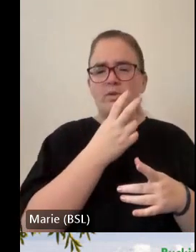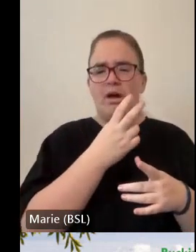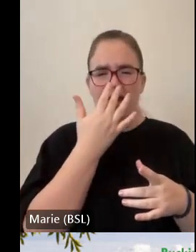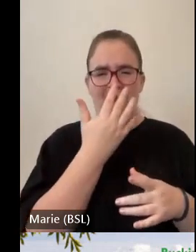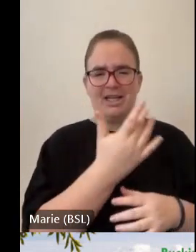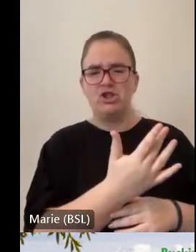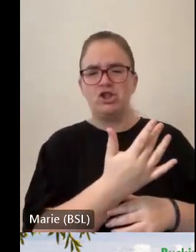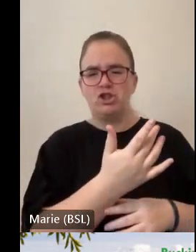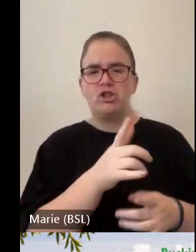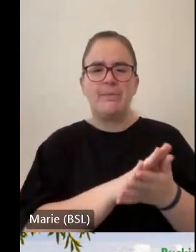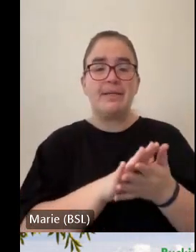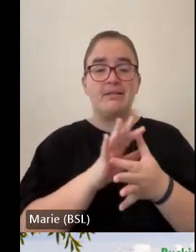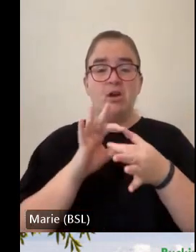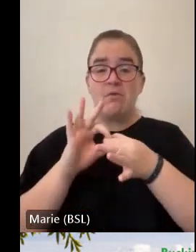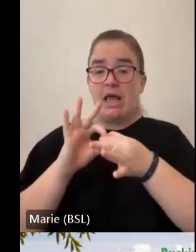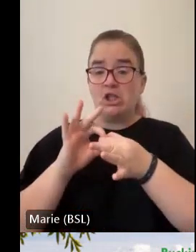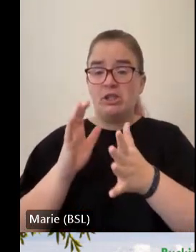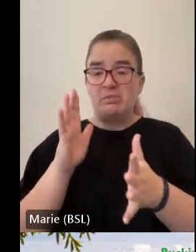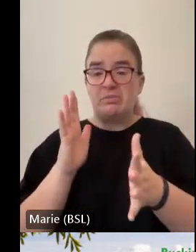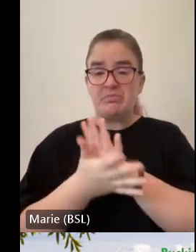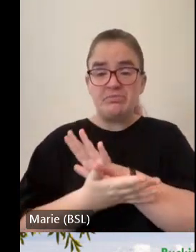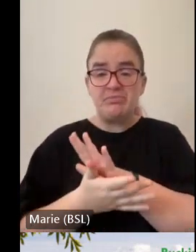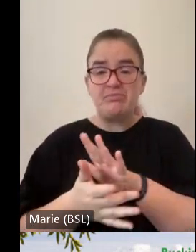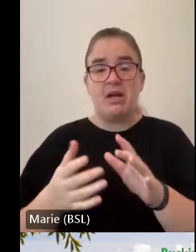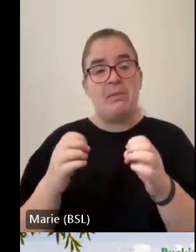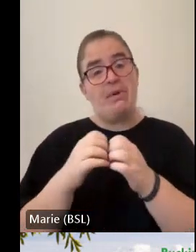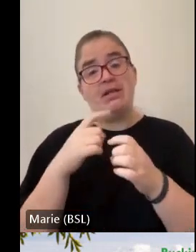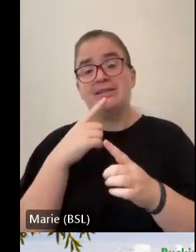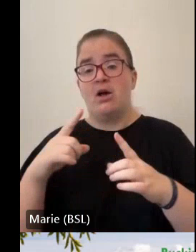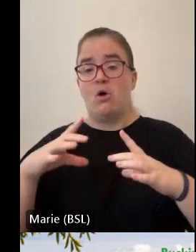It is the damaged relationships has Bernie said or mental